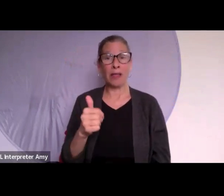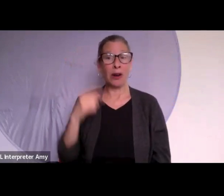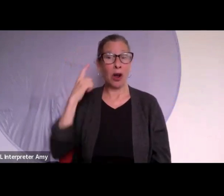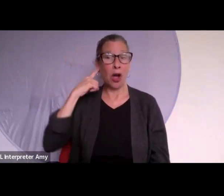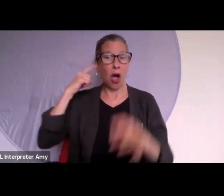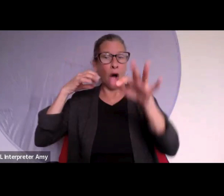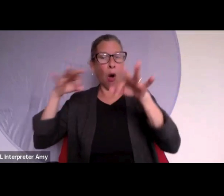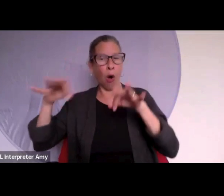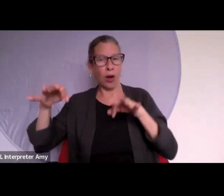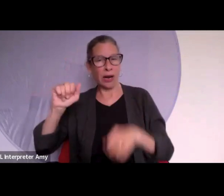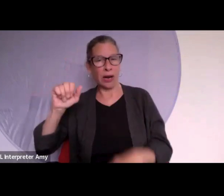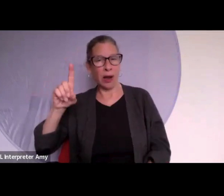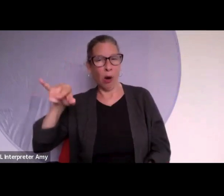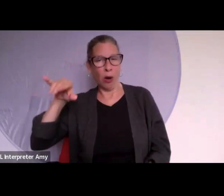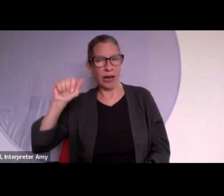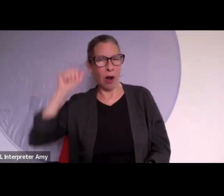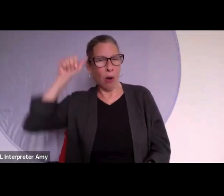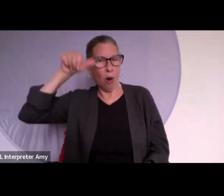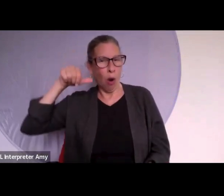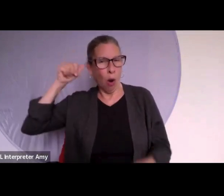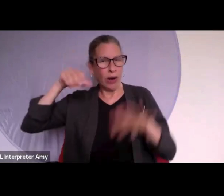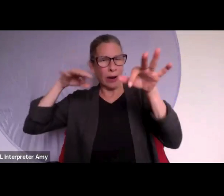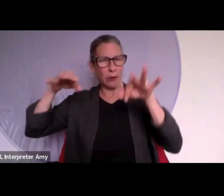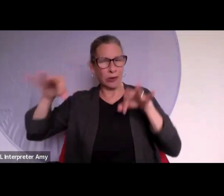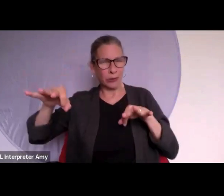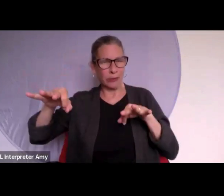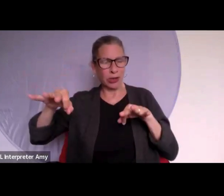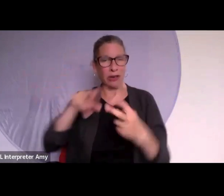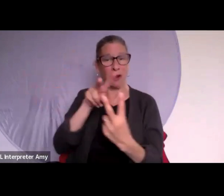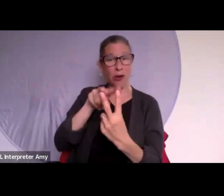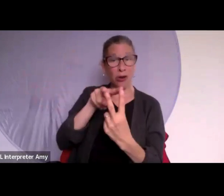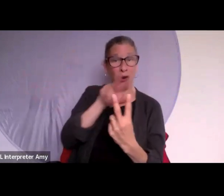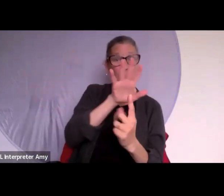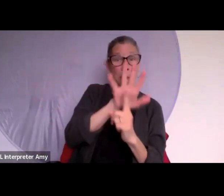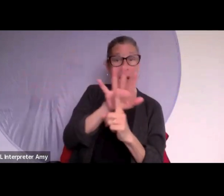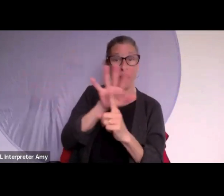are the two most popular elements for captioning for our